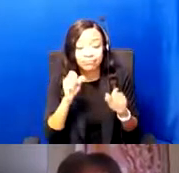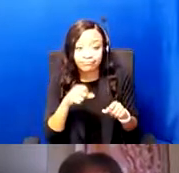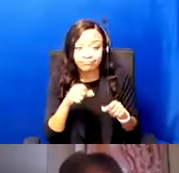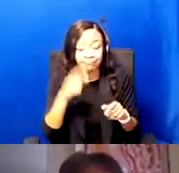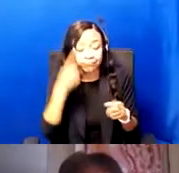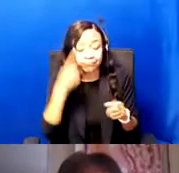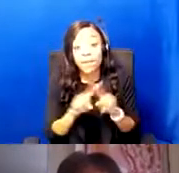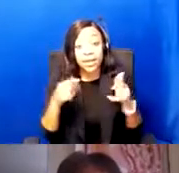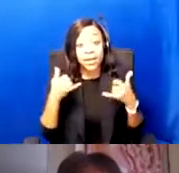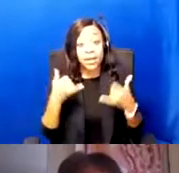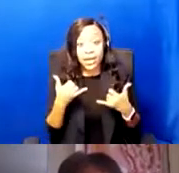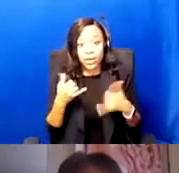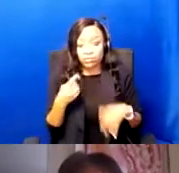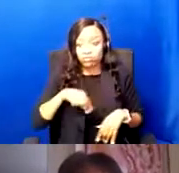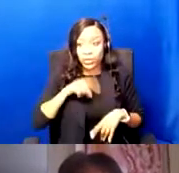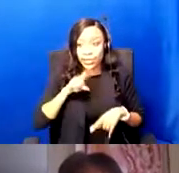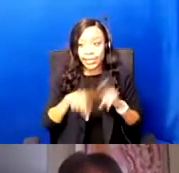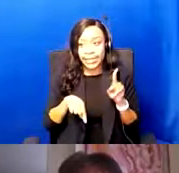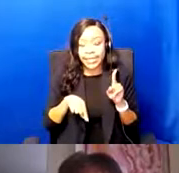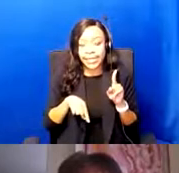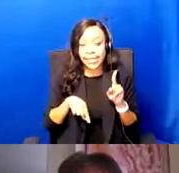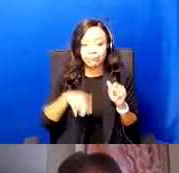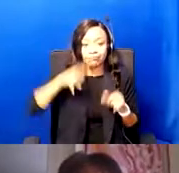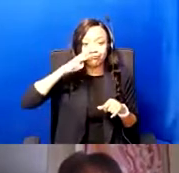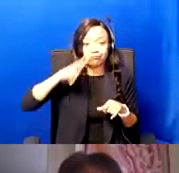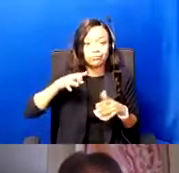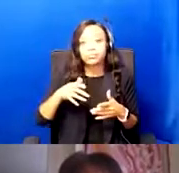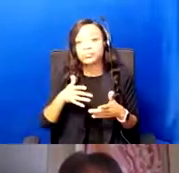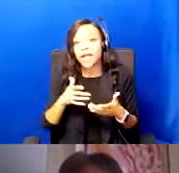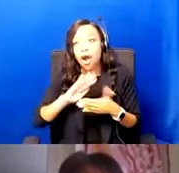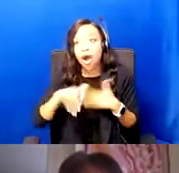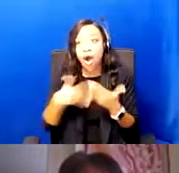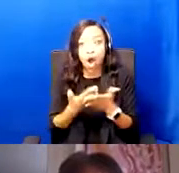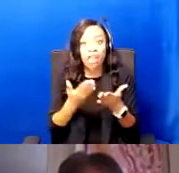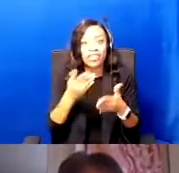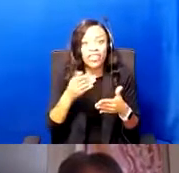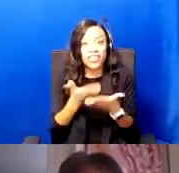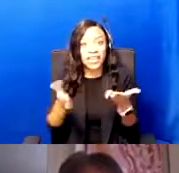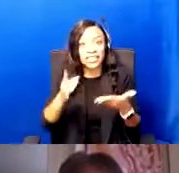we can't underestimate the toll of all the cancellations that happened in 2020. To give you an example,